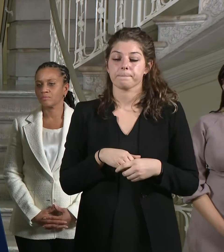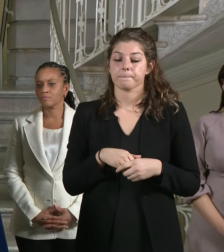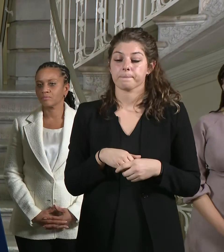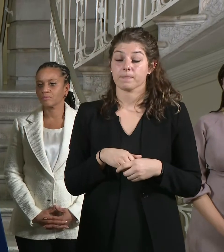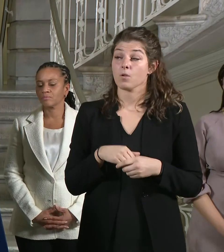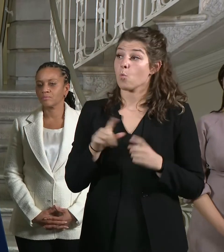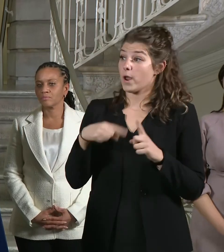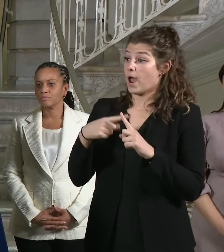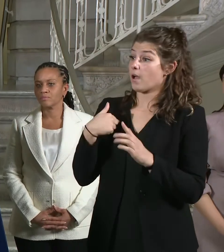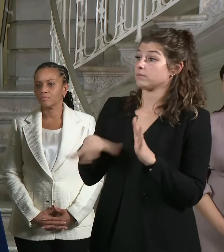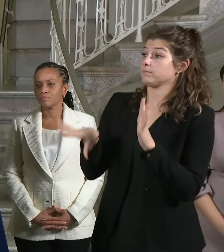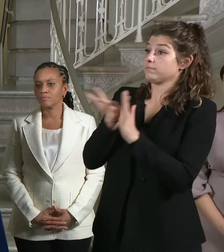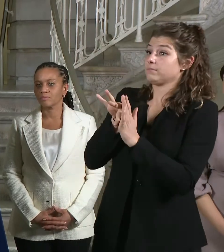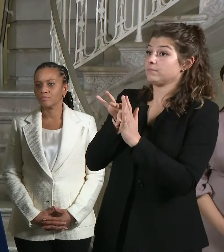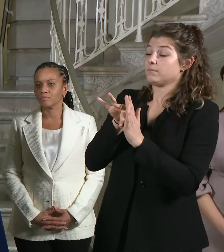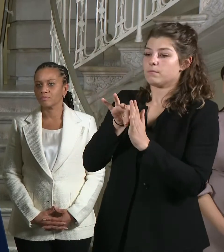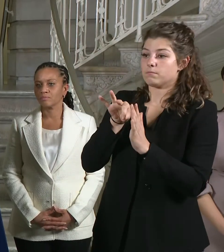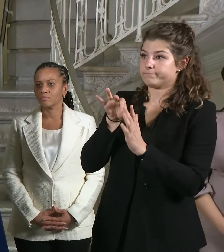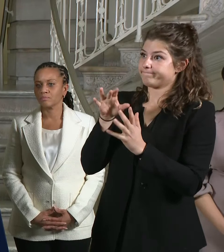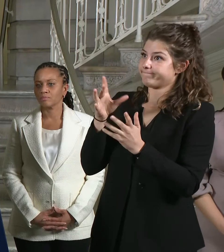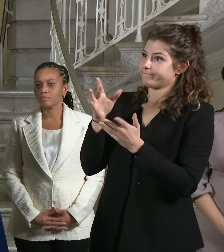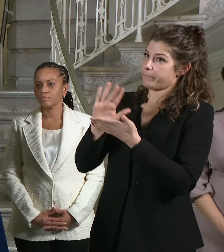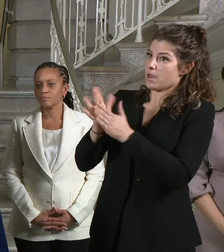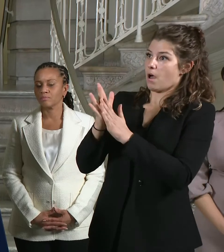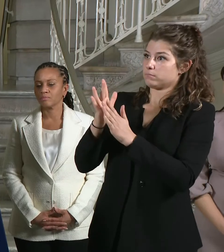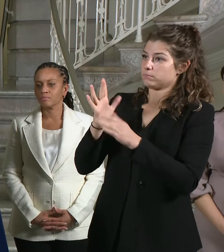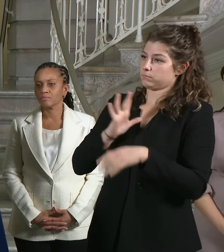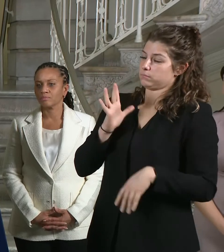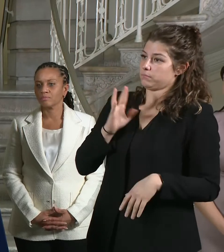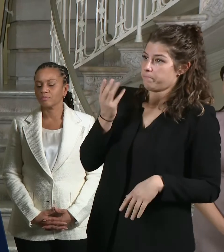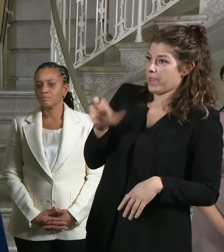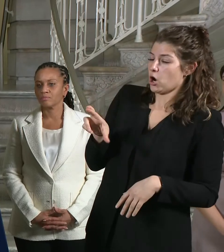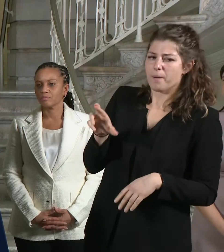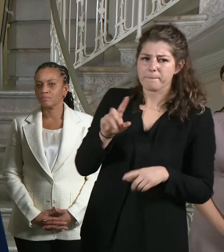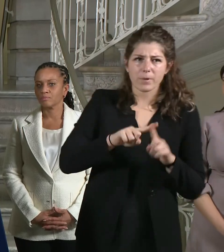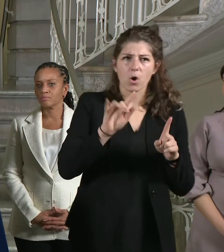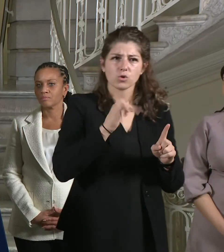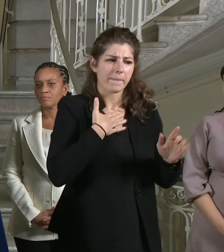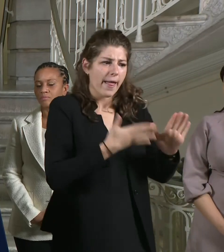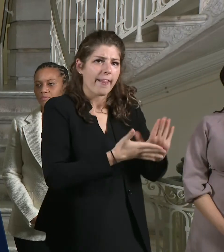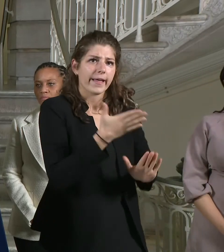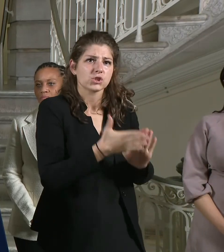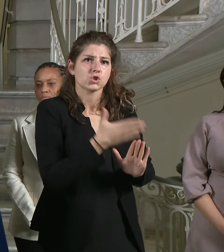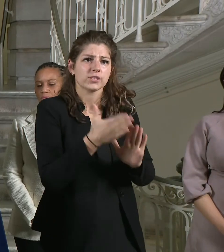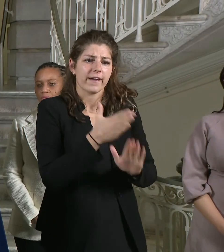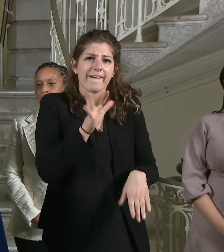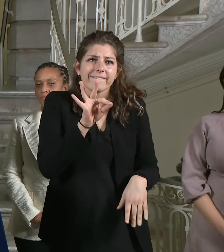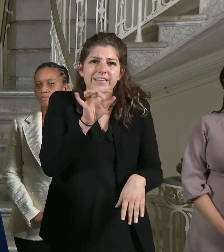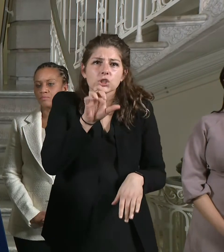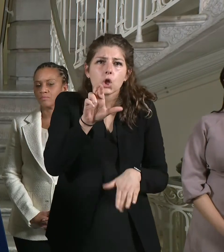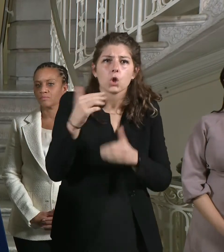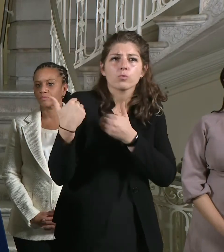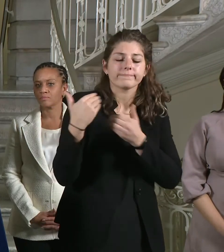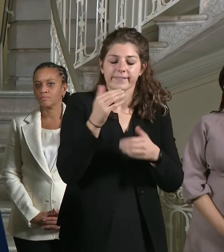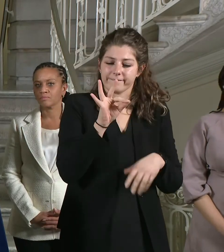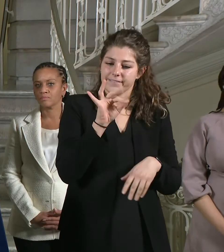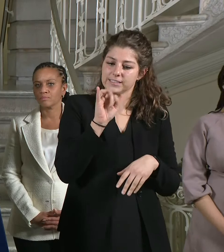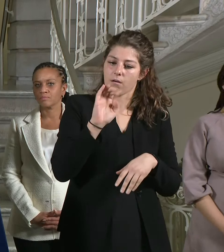VERY CLEAR DIRECTIONS. WE STATED THIS NOT